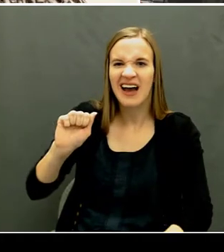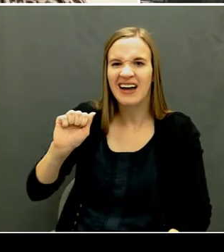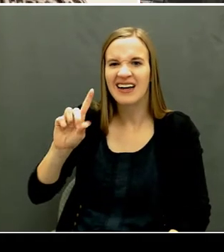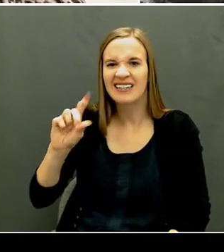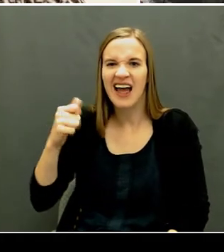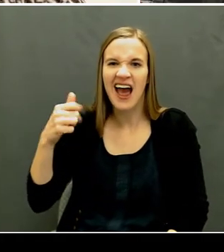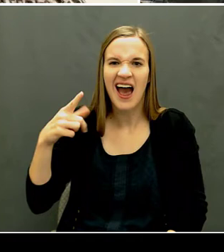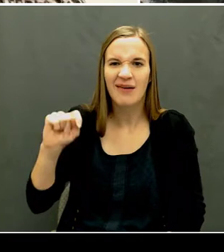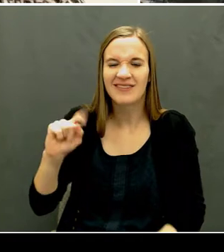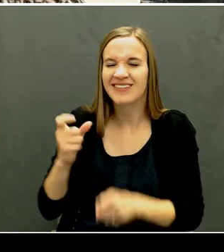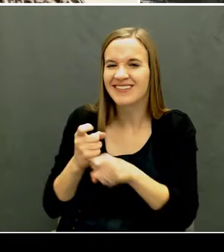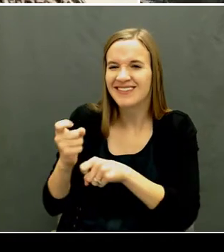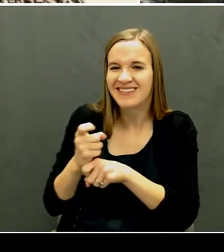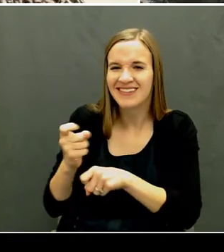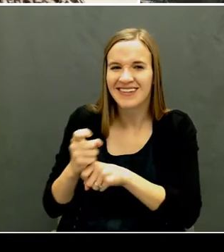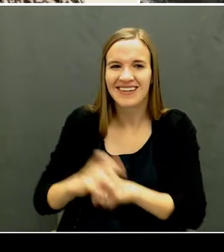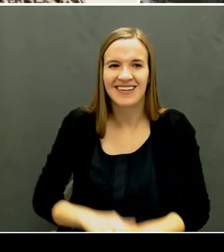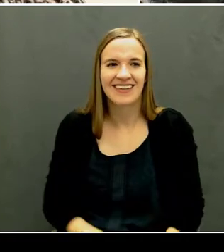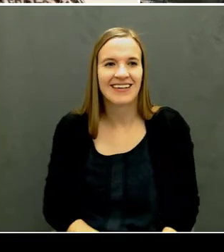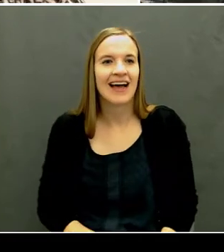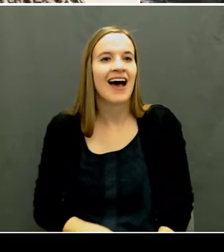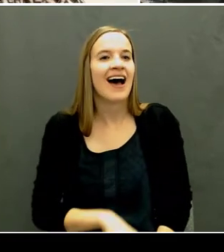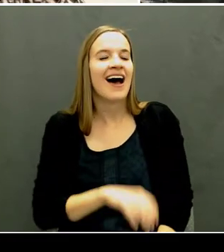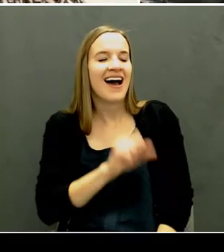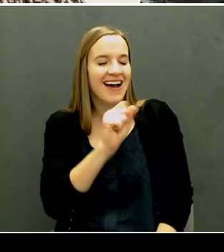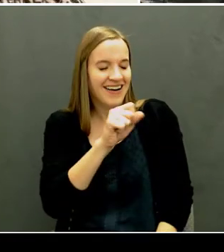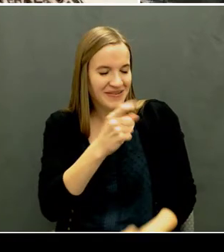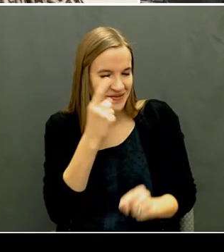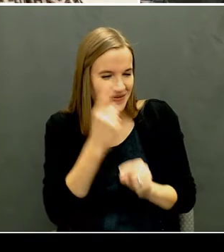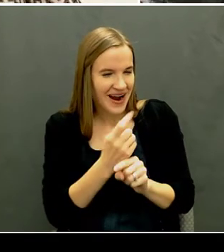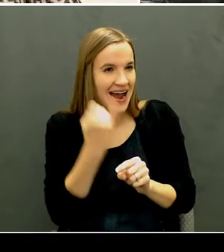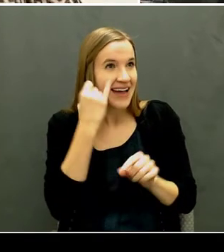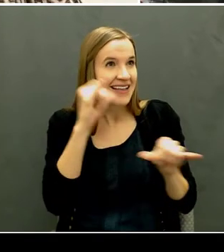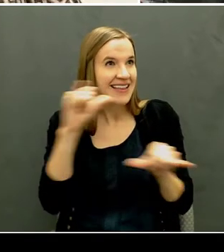automatically go up and down according to the need to. Mark Johnson: Universal design.